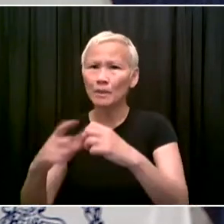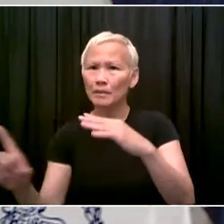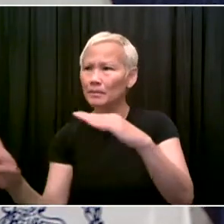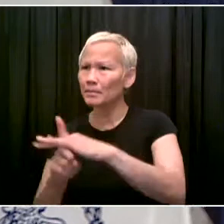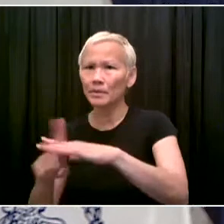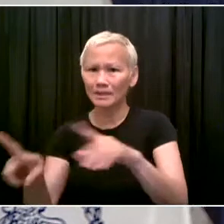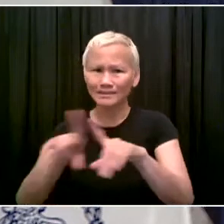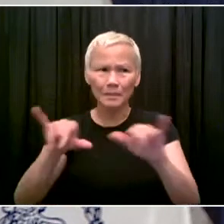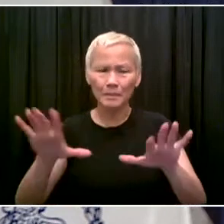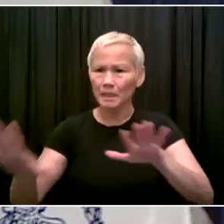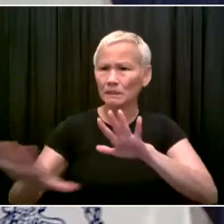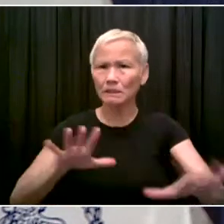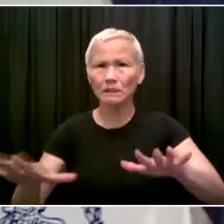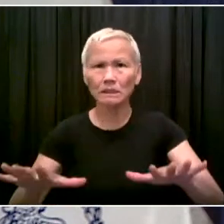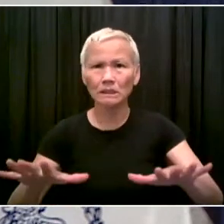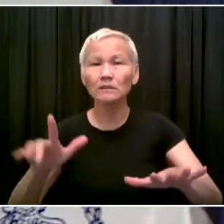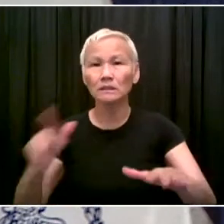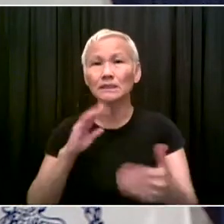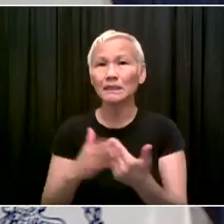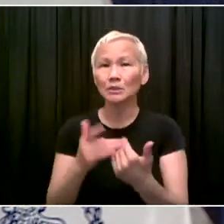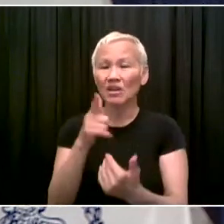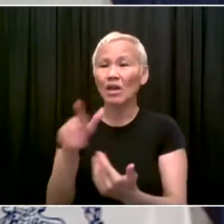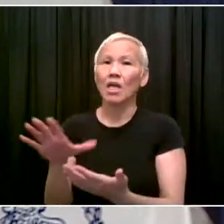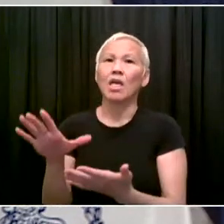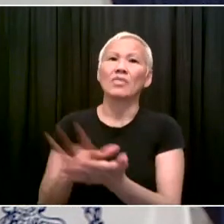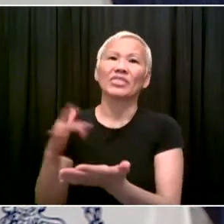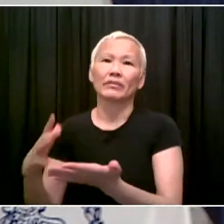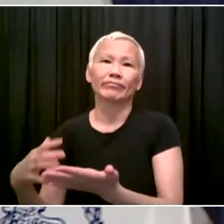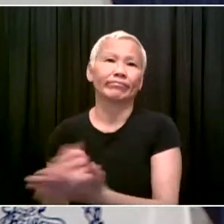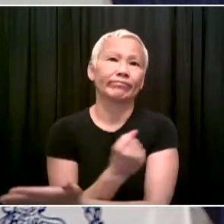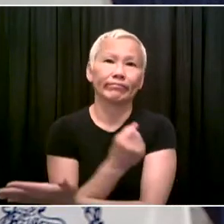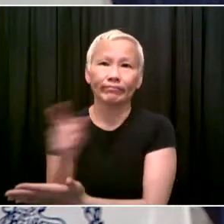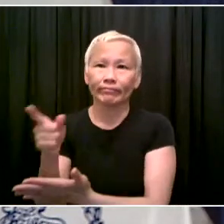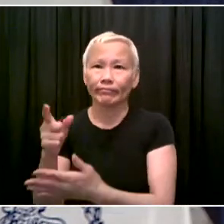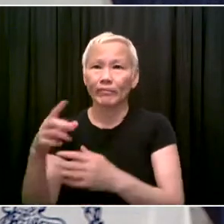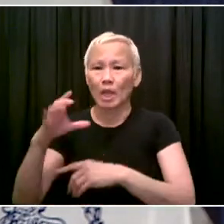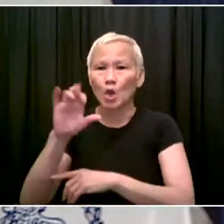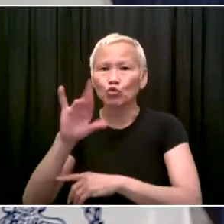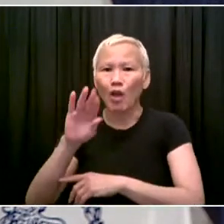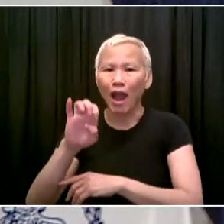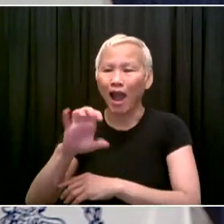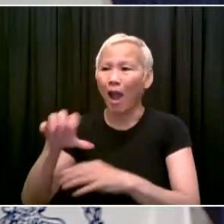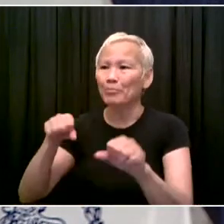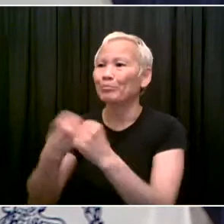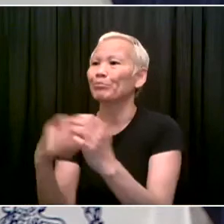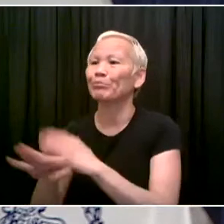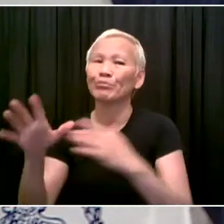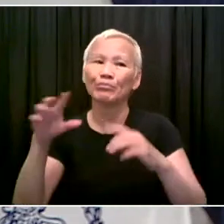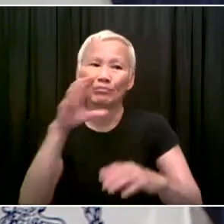OVER THIS COUNTRY, PERFECT STORM OF COVID-19 CAUSED SOMANY PROBLEMS IN OUR SOCIETY AND WE LOST SO ANMY